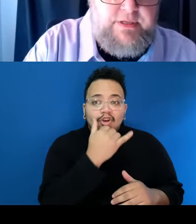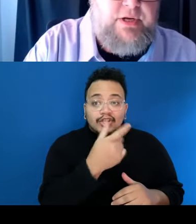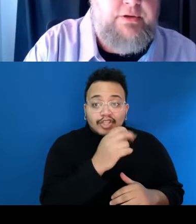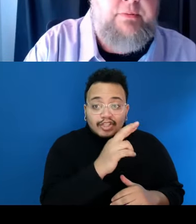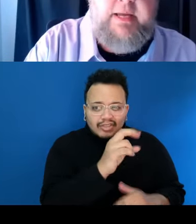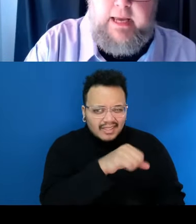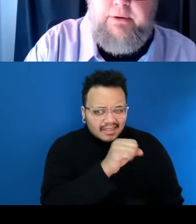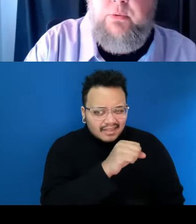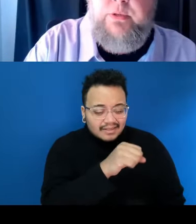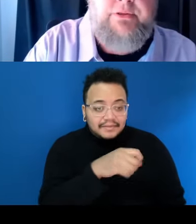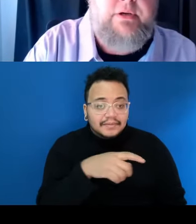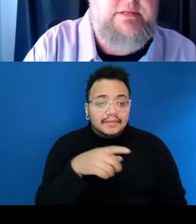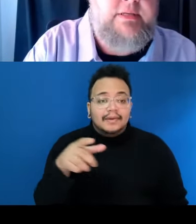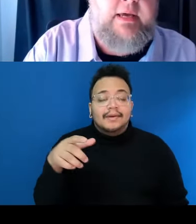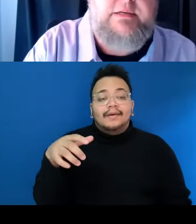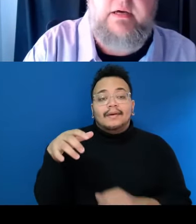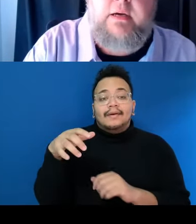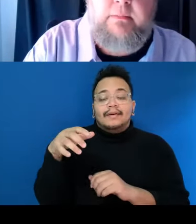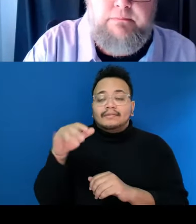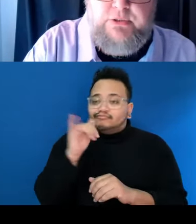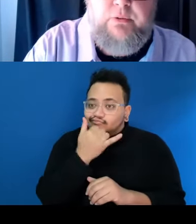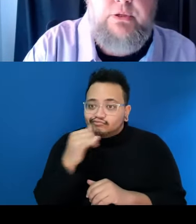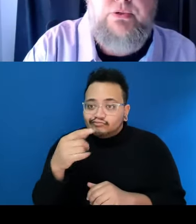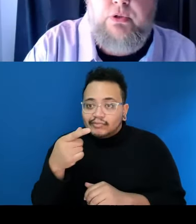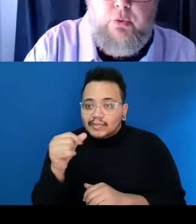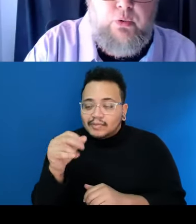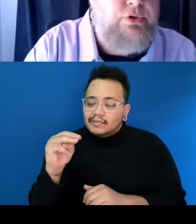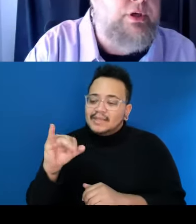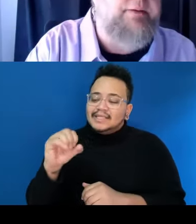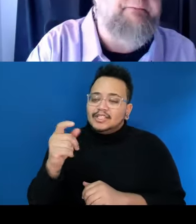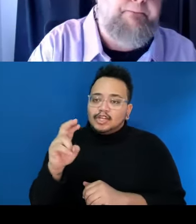Being misgendered, being outed without their consent. Sexual abuse or coercion.